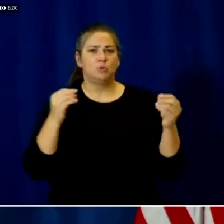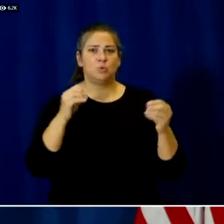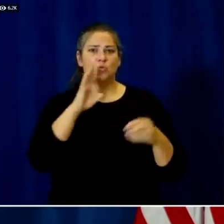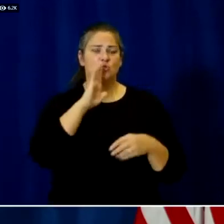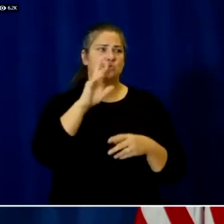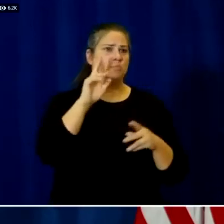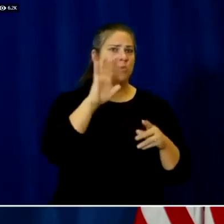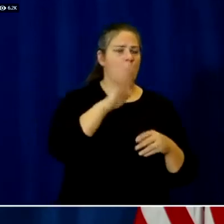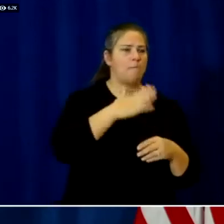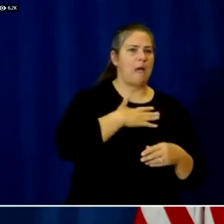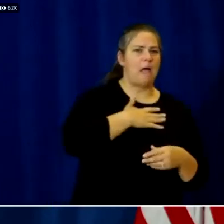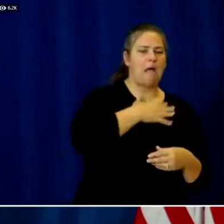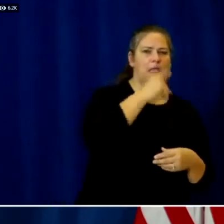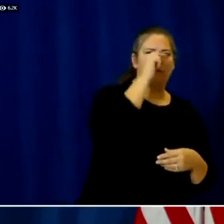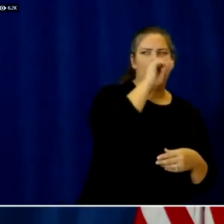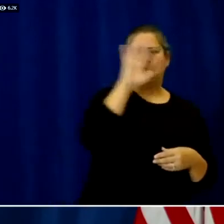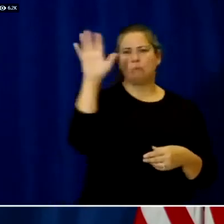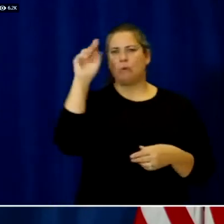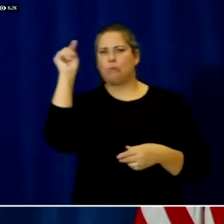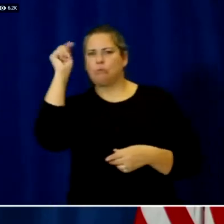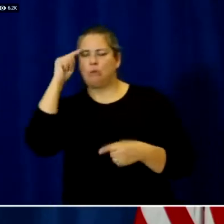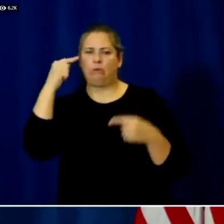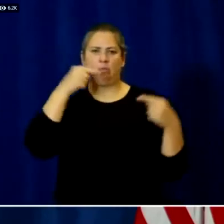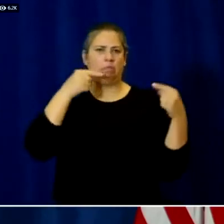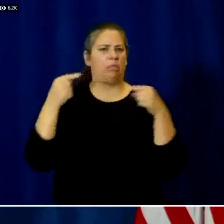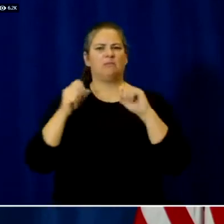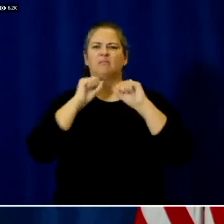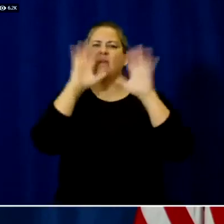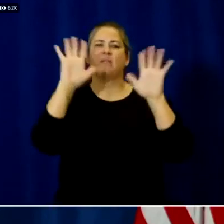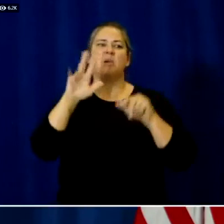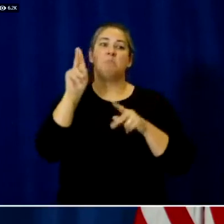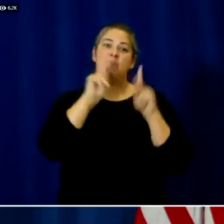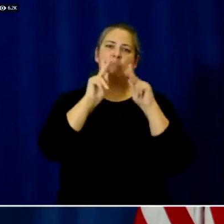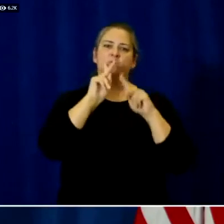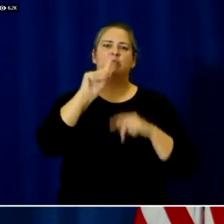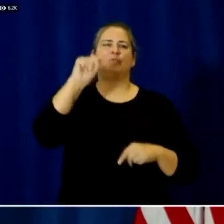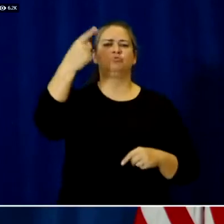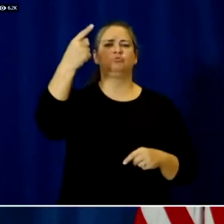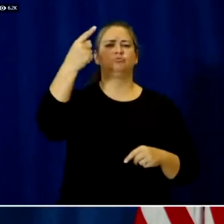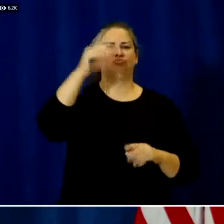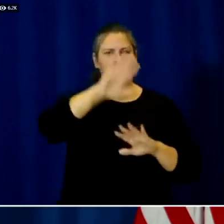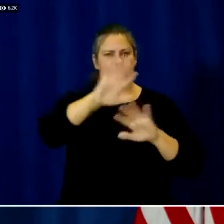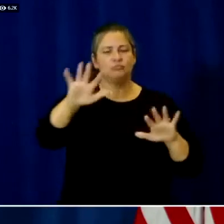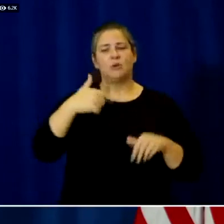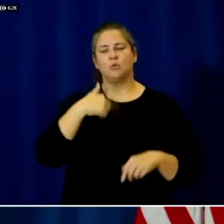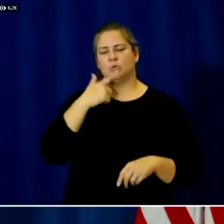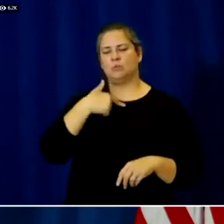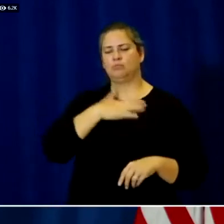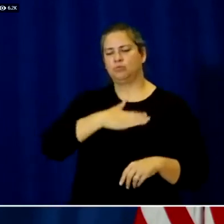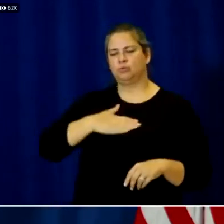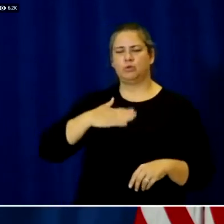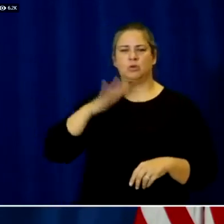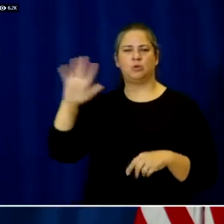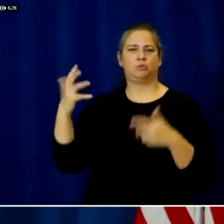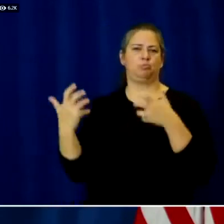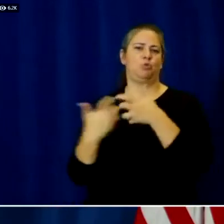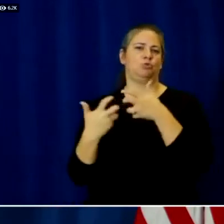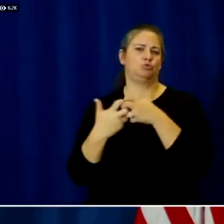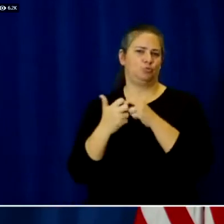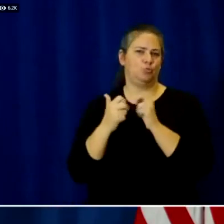especially in a pandemic thes with great results that we get appreciate his partnership. And I hope there's a lot that we can do moving into the